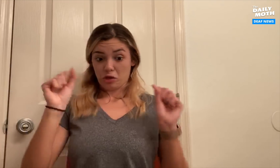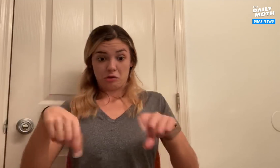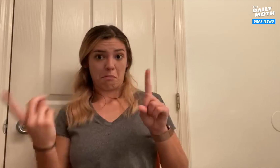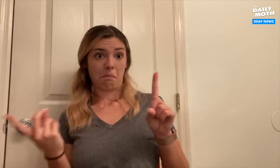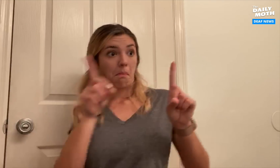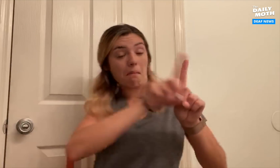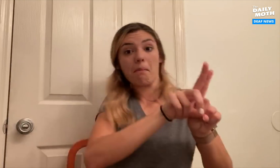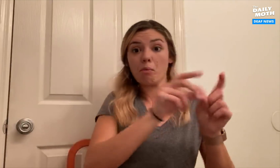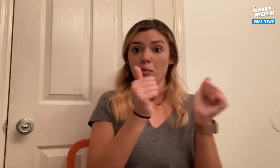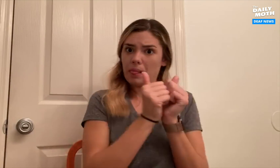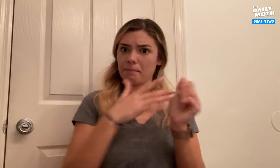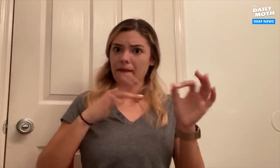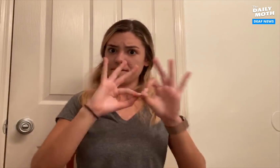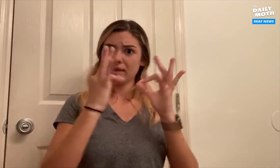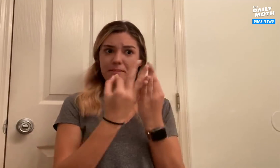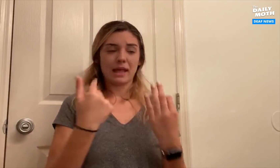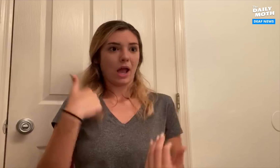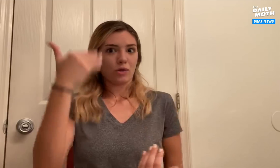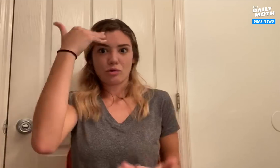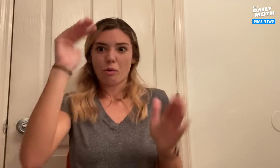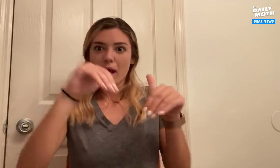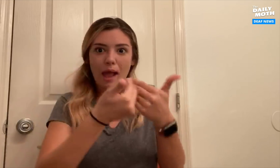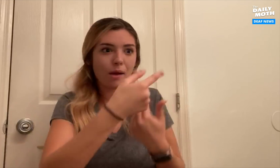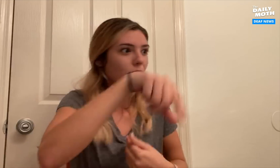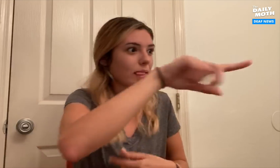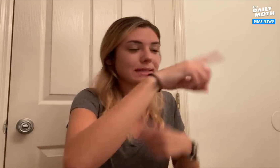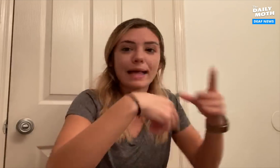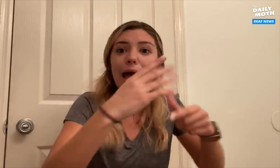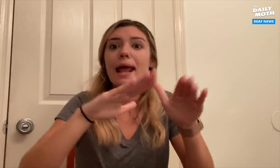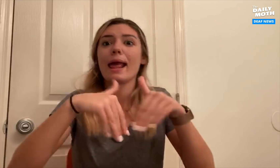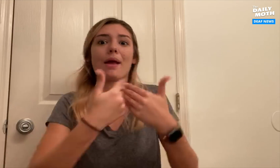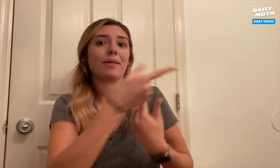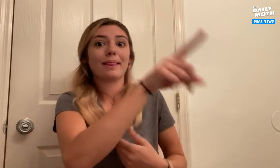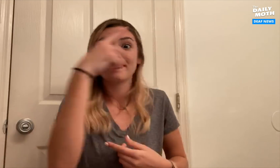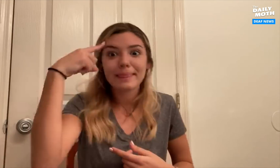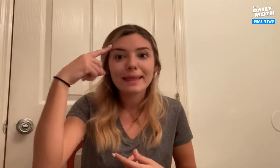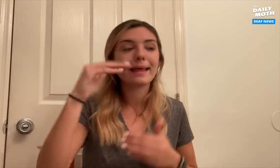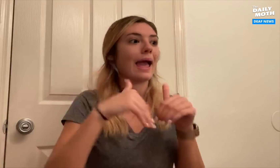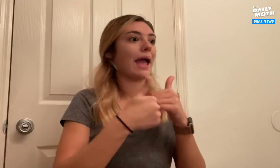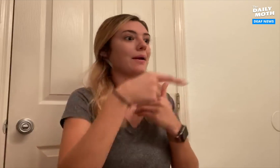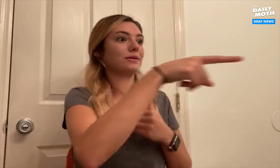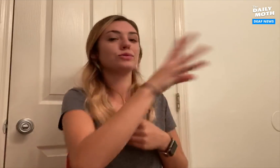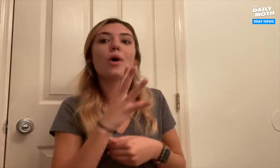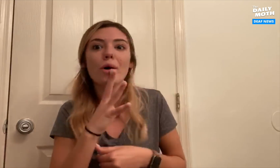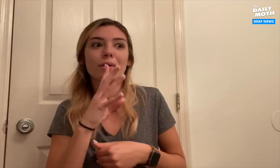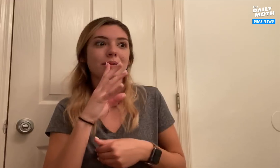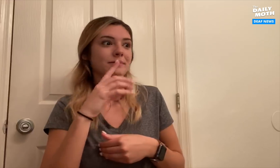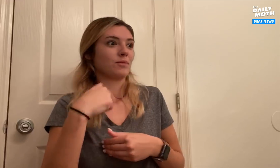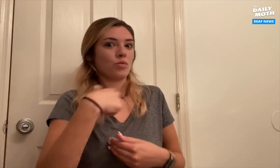because former president Obama sent moderators to monitor